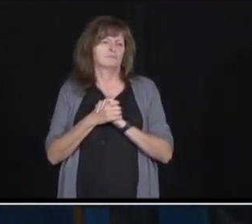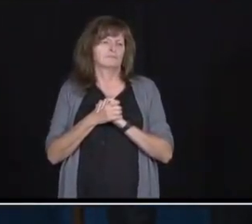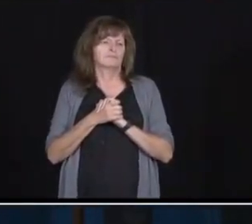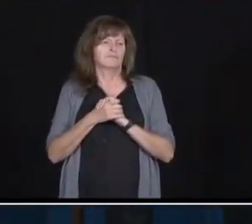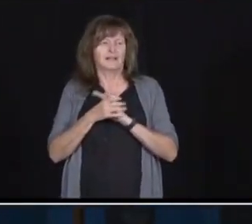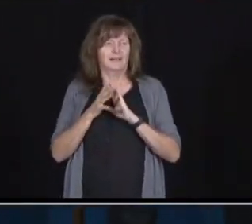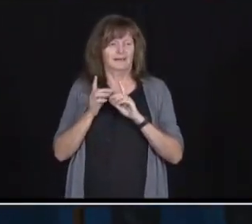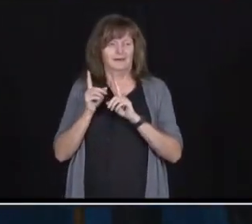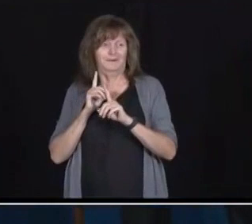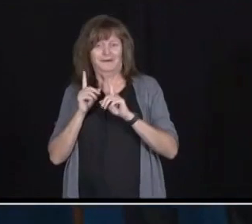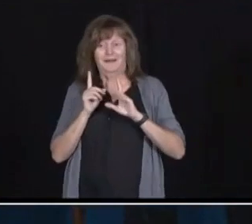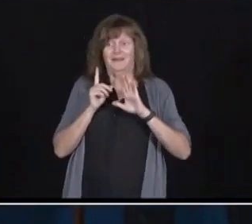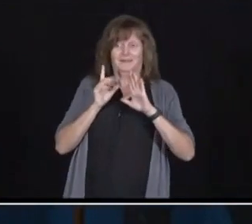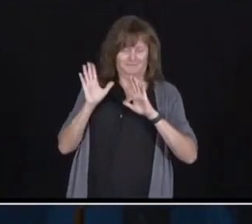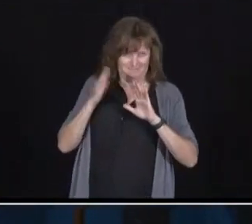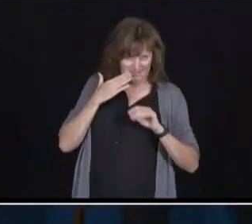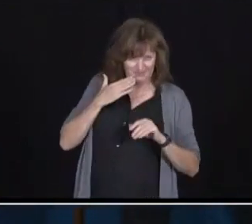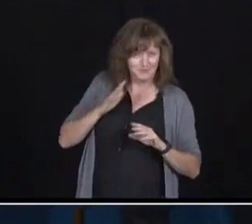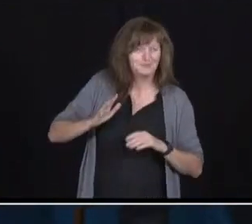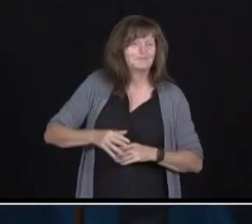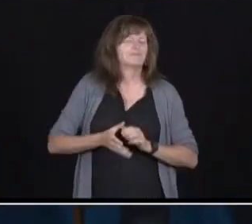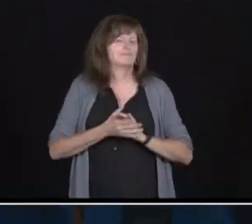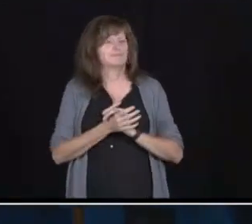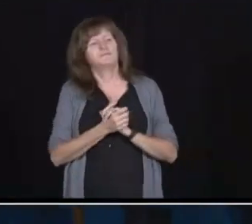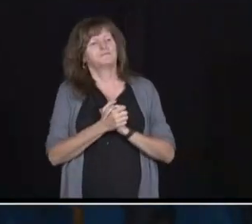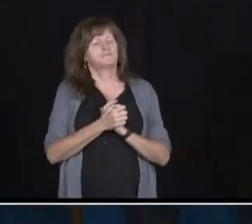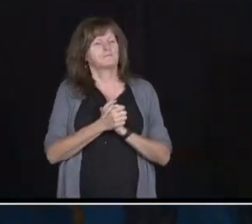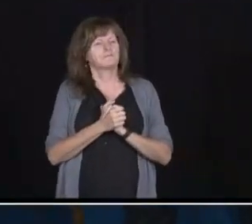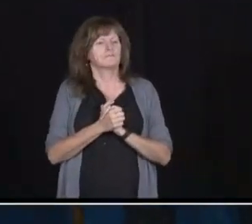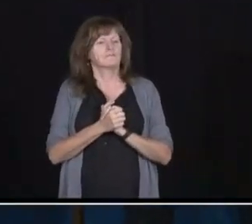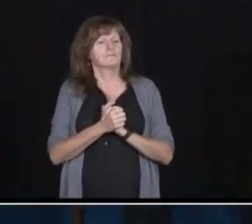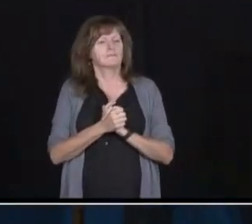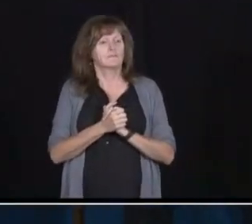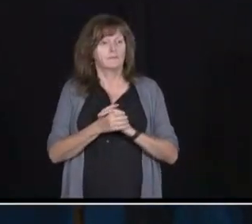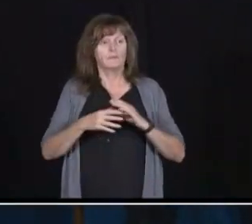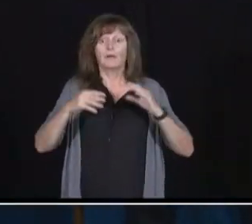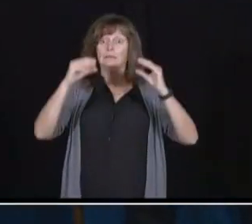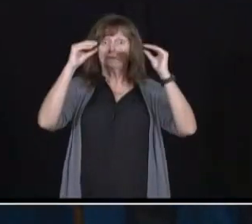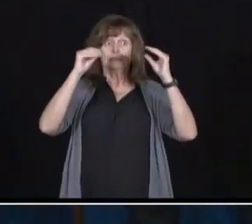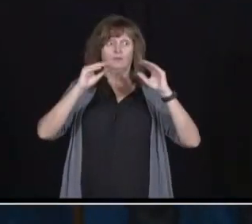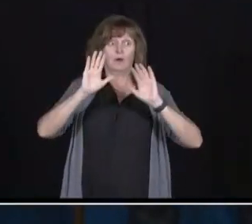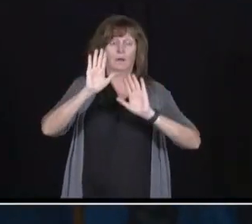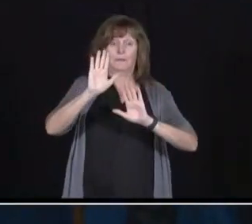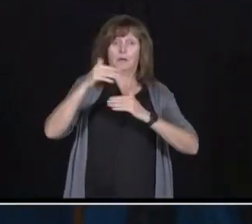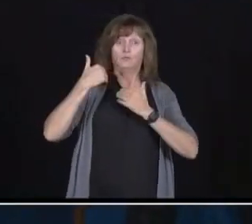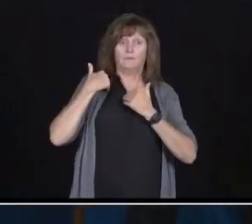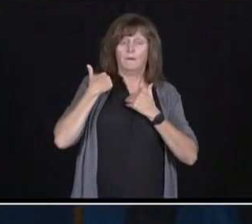Second question, I will turn it over to Dr Hyer. On the question of the role of the teacher in